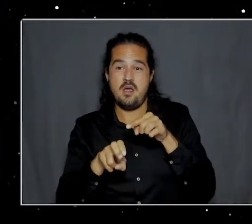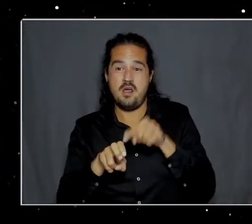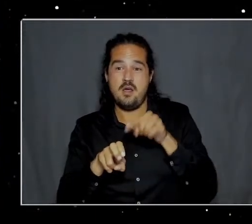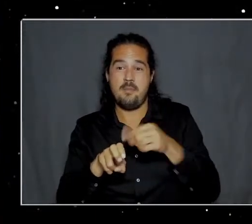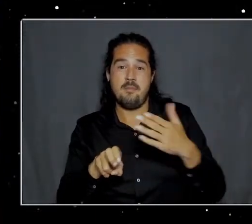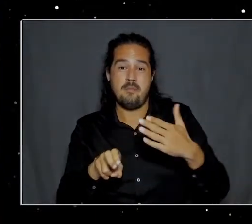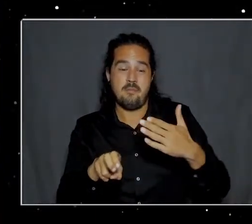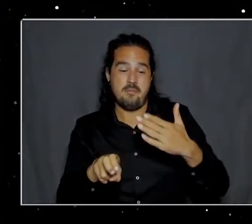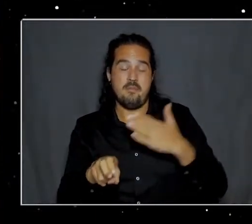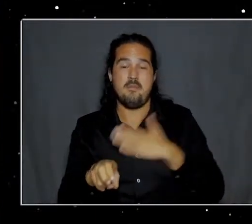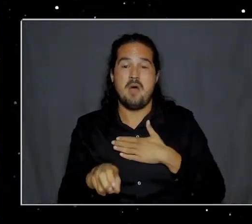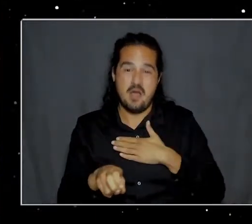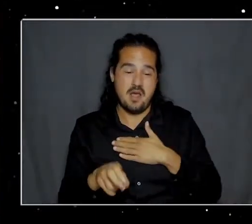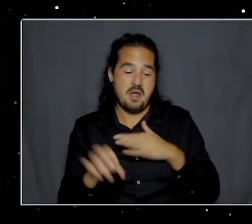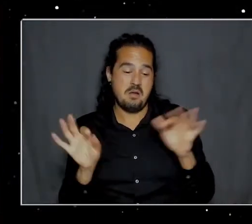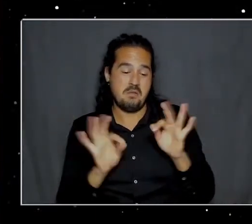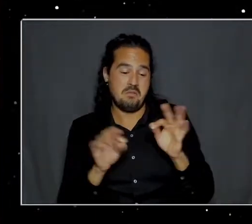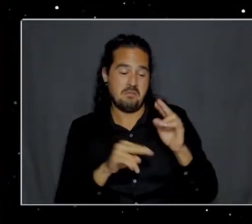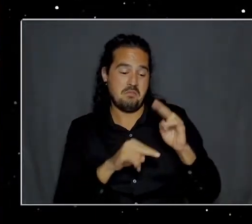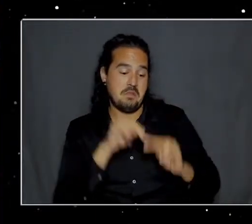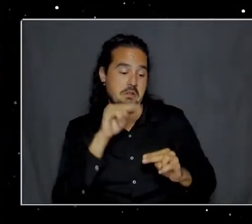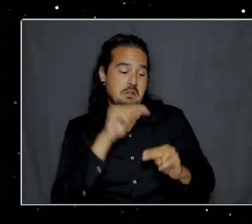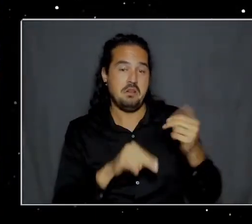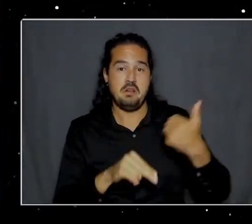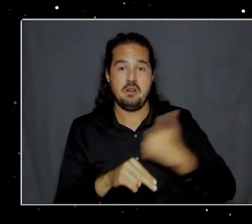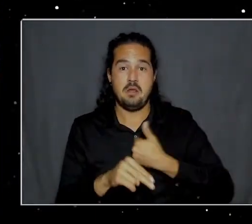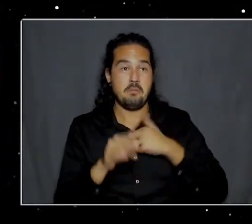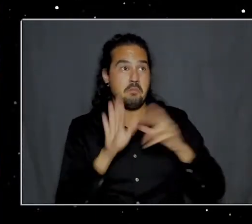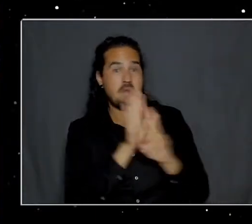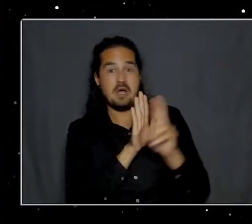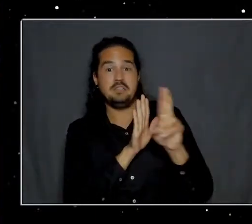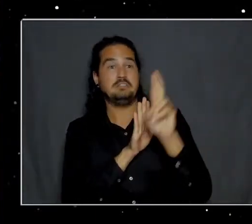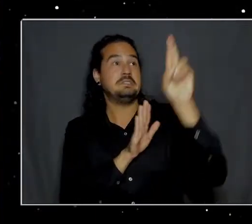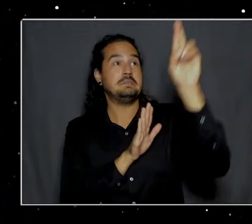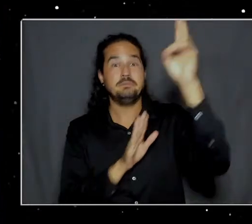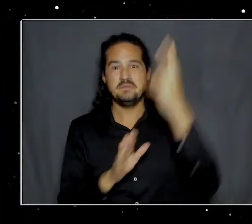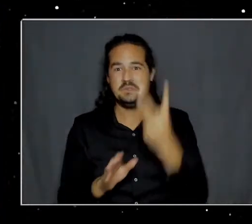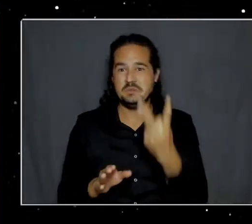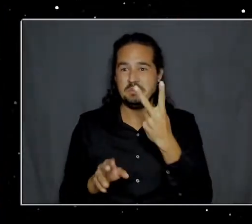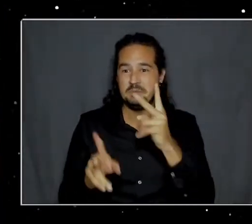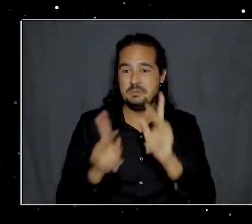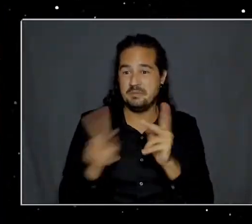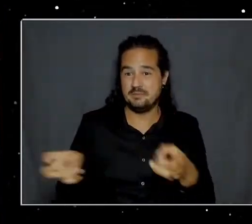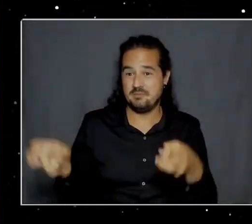YOU WANNA RIDE ON THROUGH